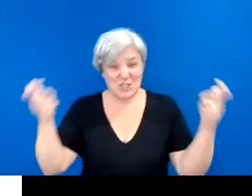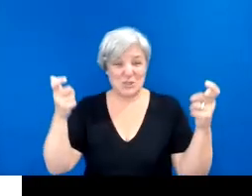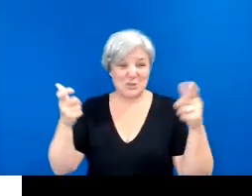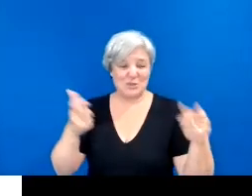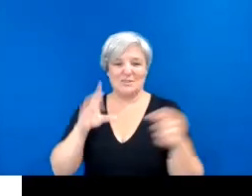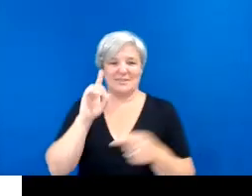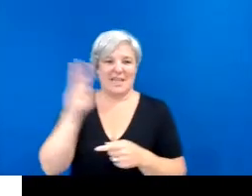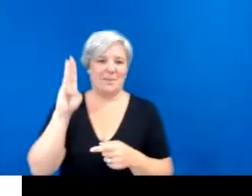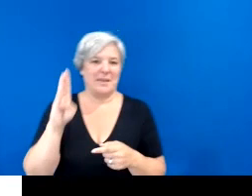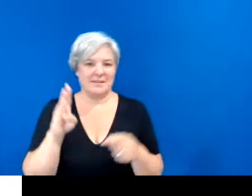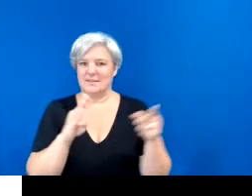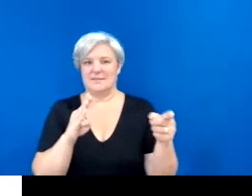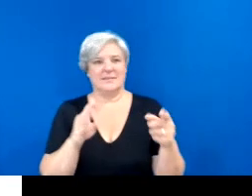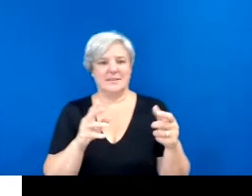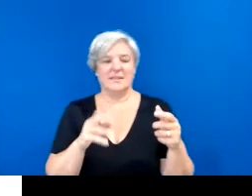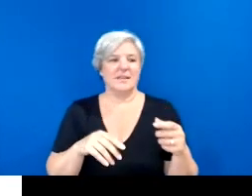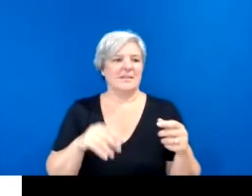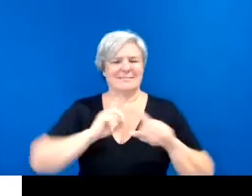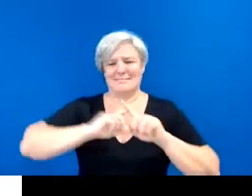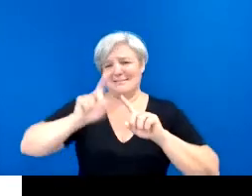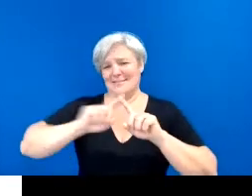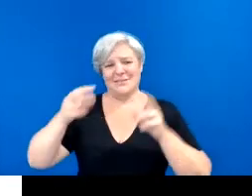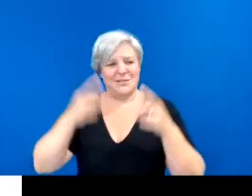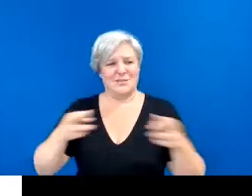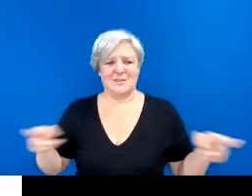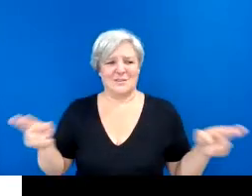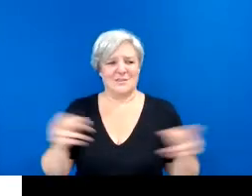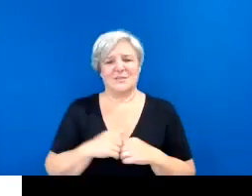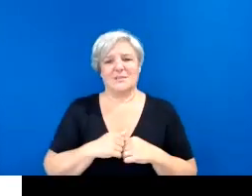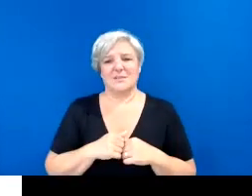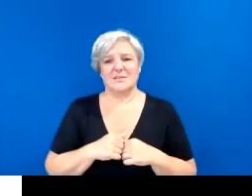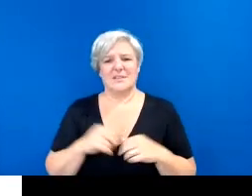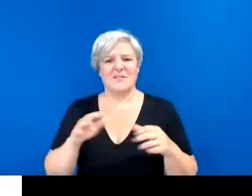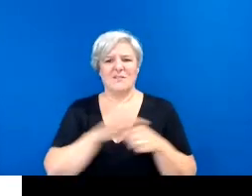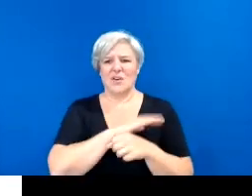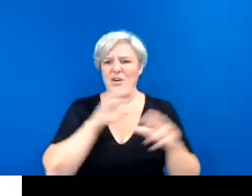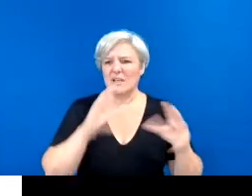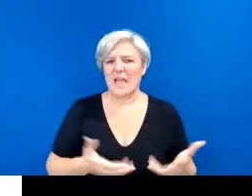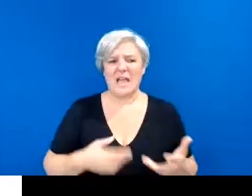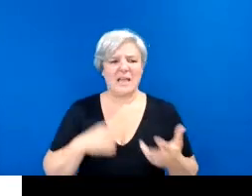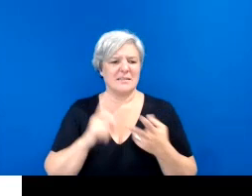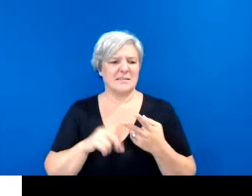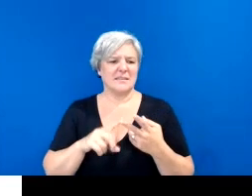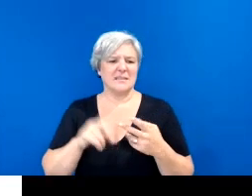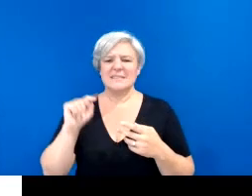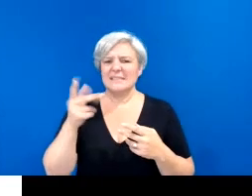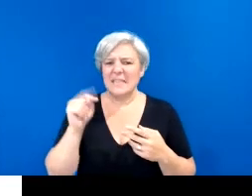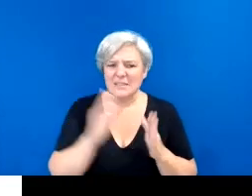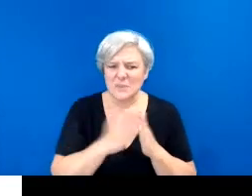full of all kinds of resources. You can look for courses, you can look for textbooks, assignments,